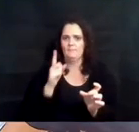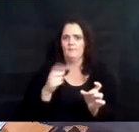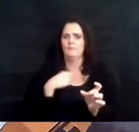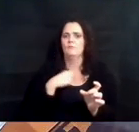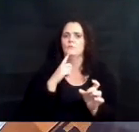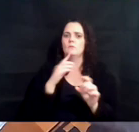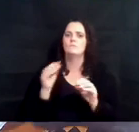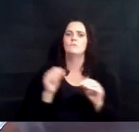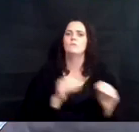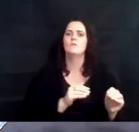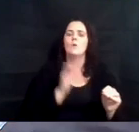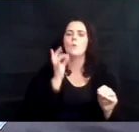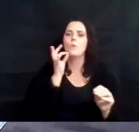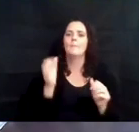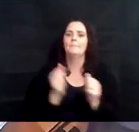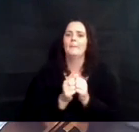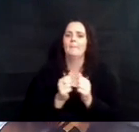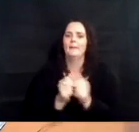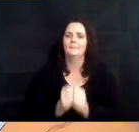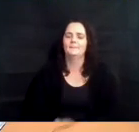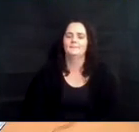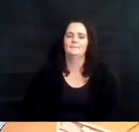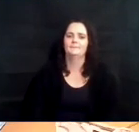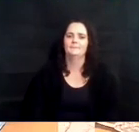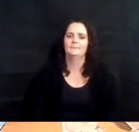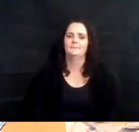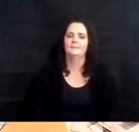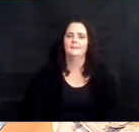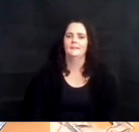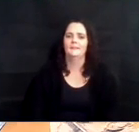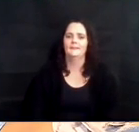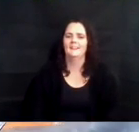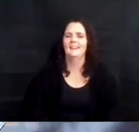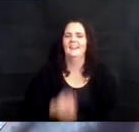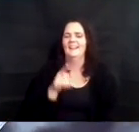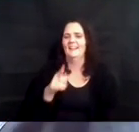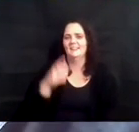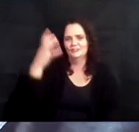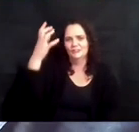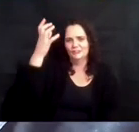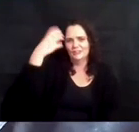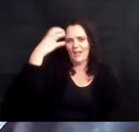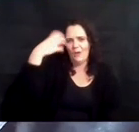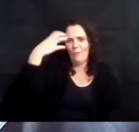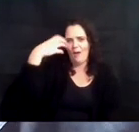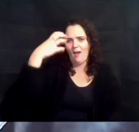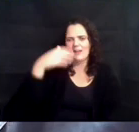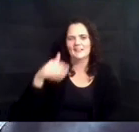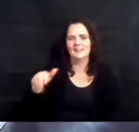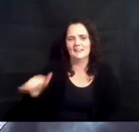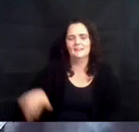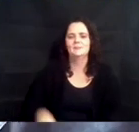I'm gonna get my, there we go, I'm gonna get my shower out of the